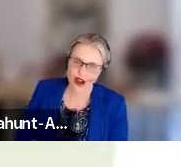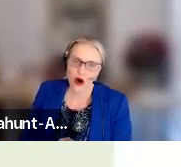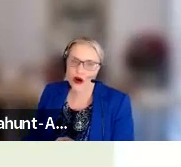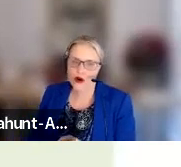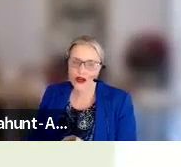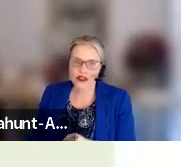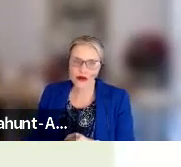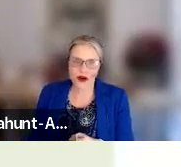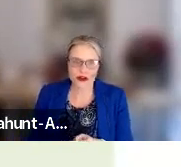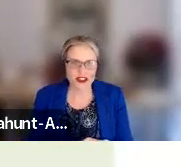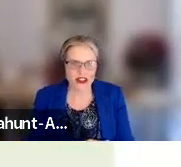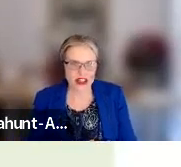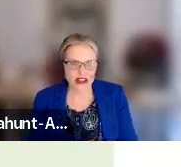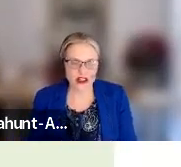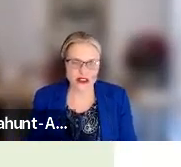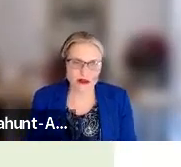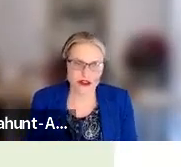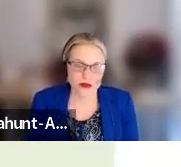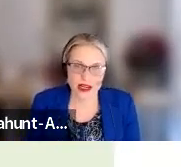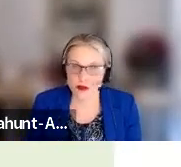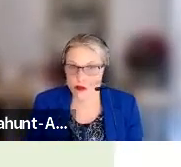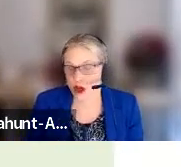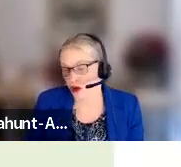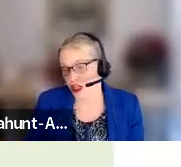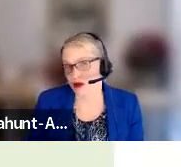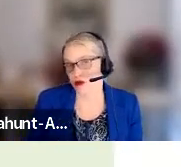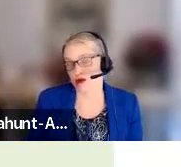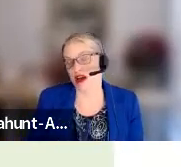We're going to approach this as, I know some of you might know a little bit more about